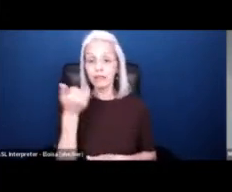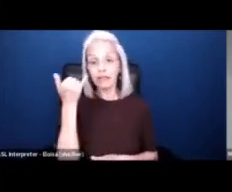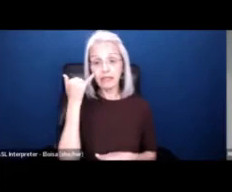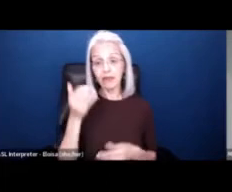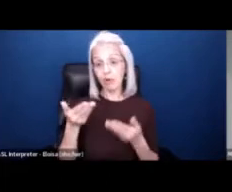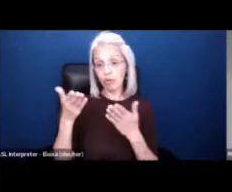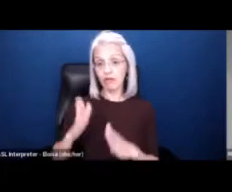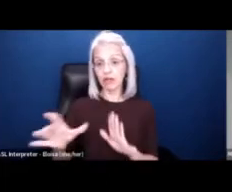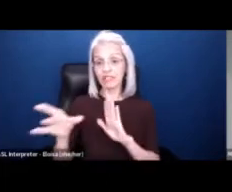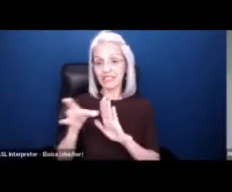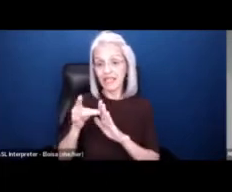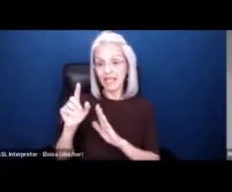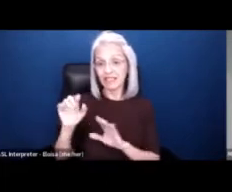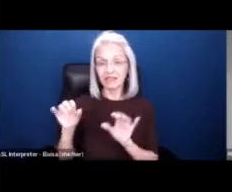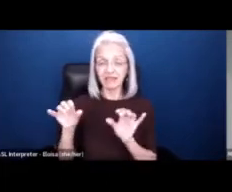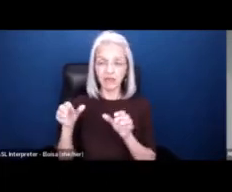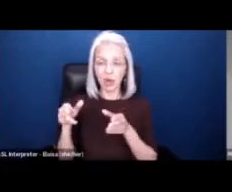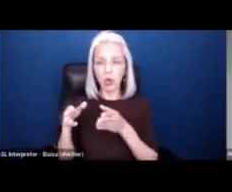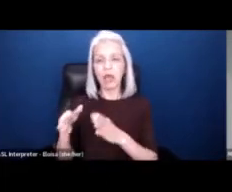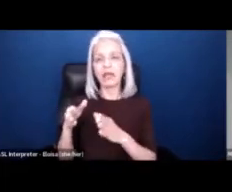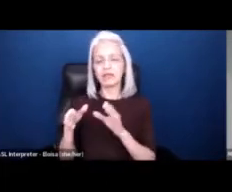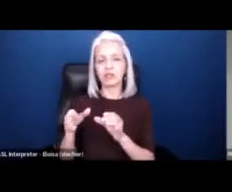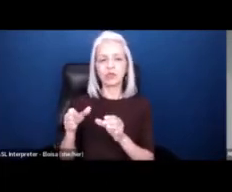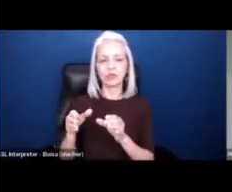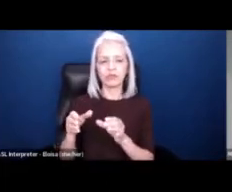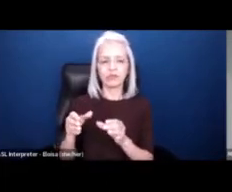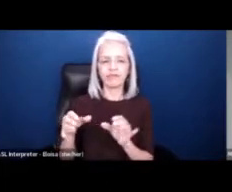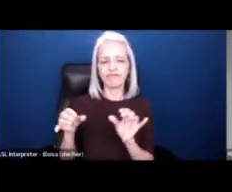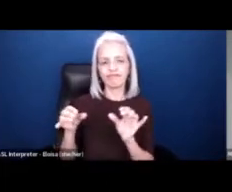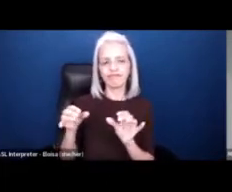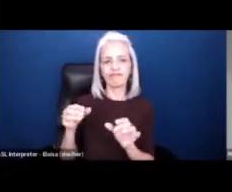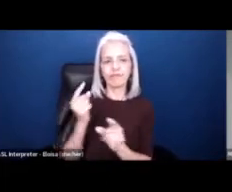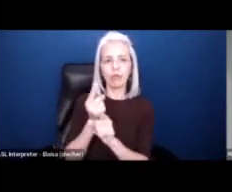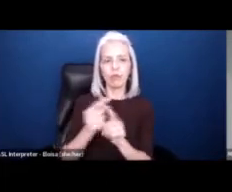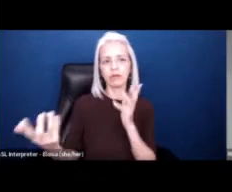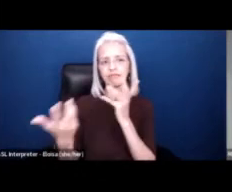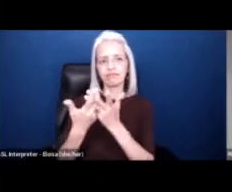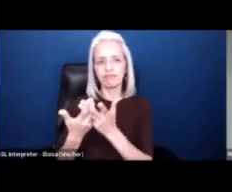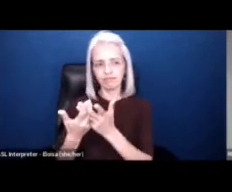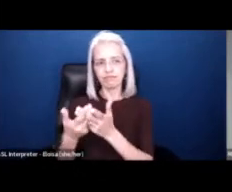are appropriate for individuals with TBI. There are a few great resources out there available to